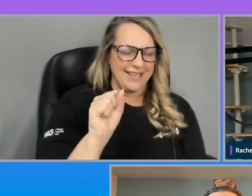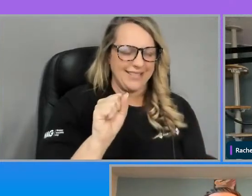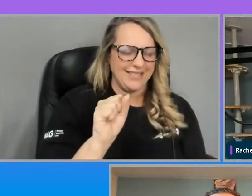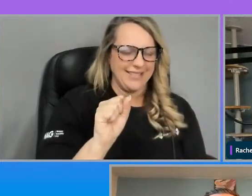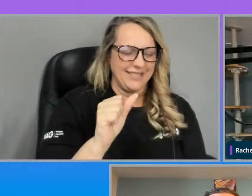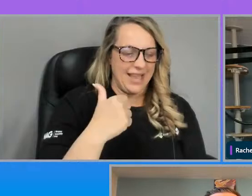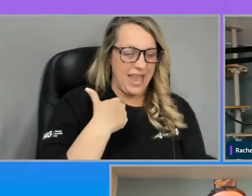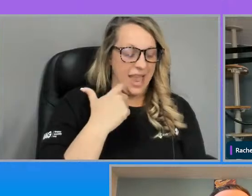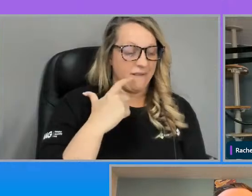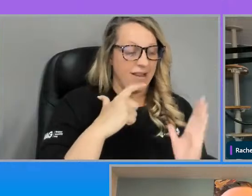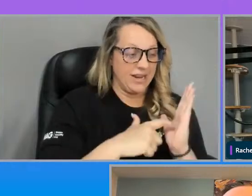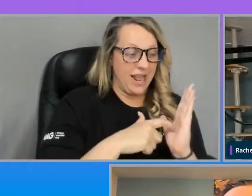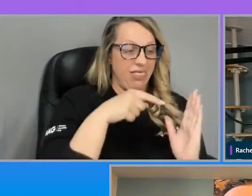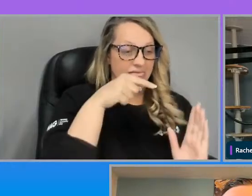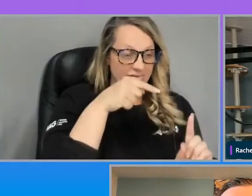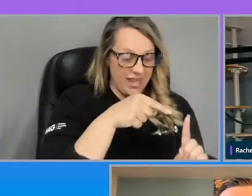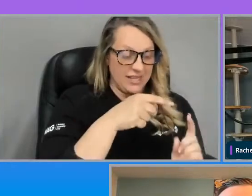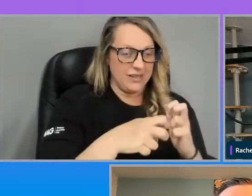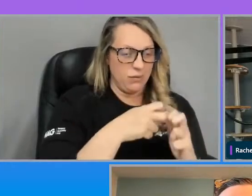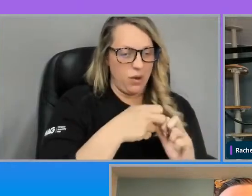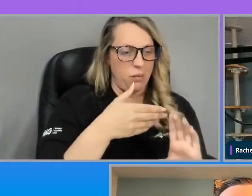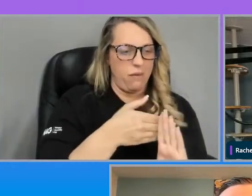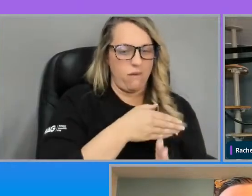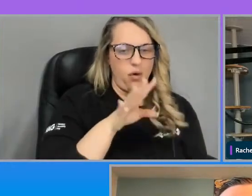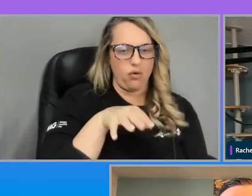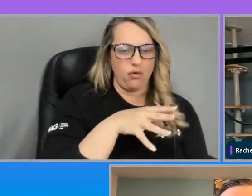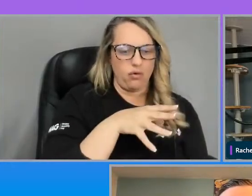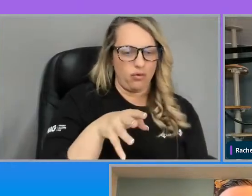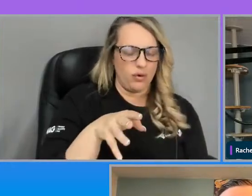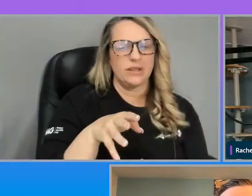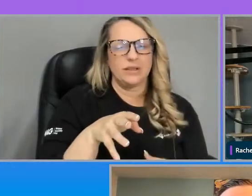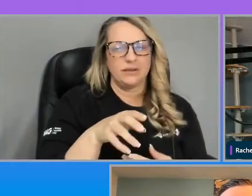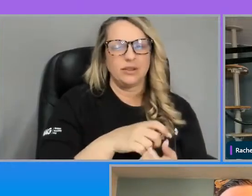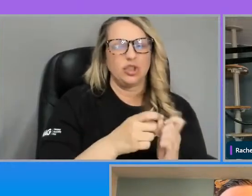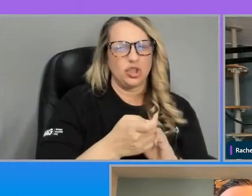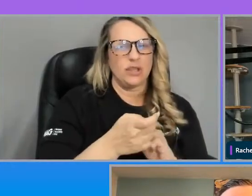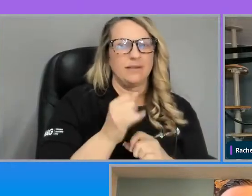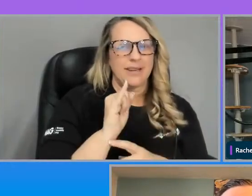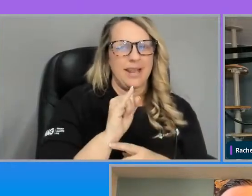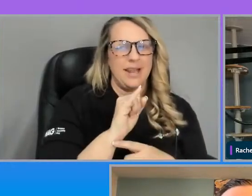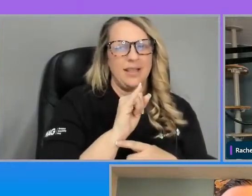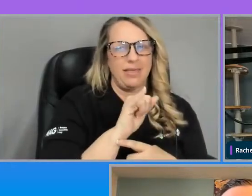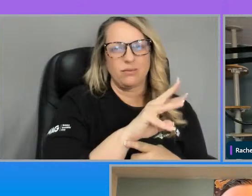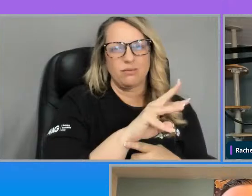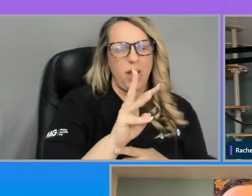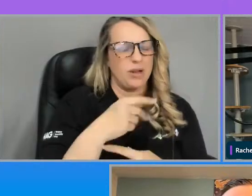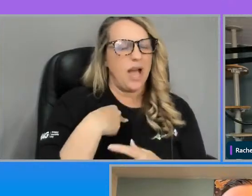on on CSS. You know, as I say, I've, I identified this as a problem before grid shipped in